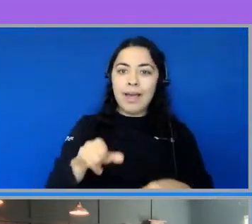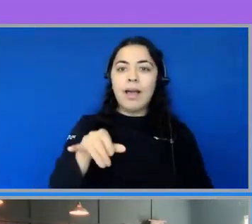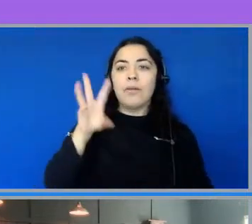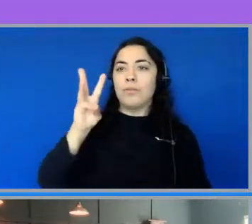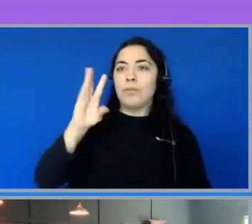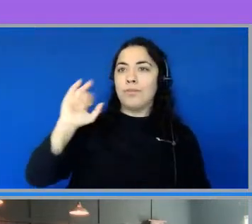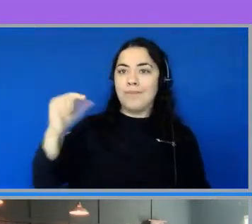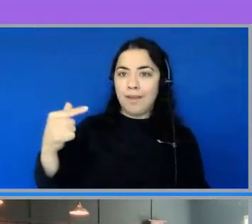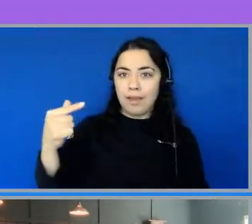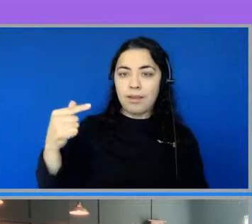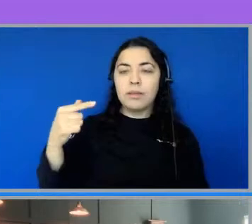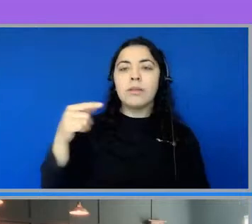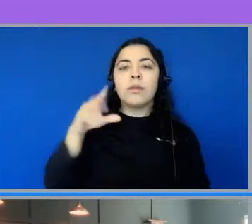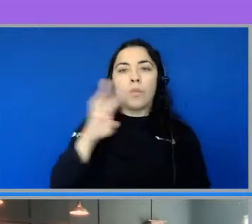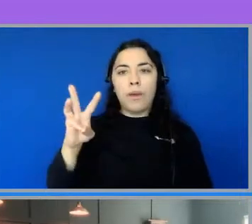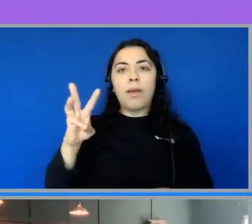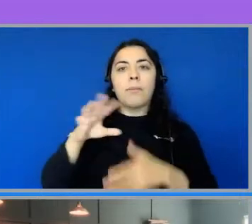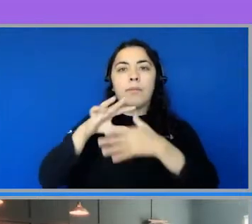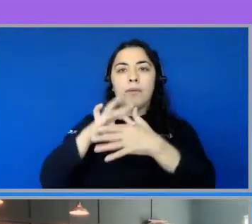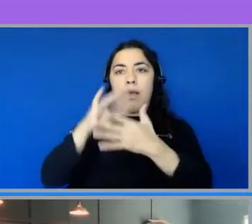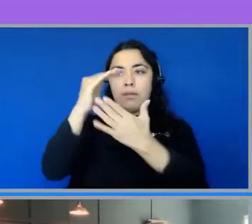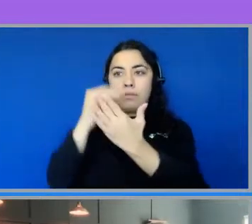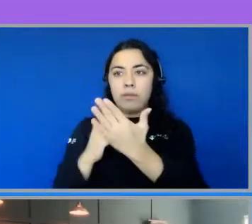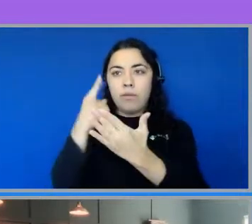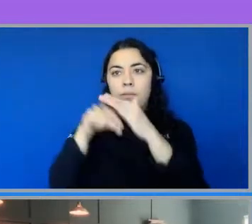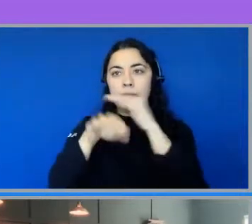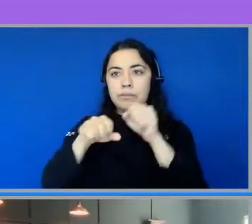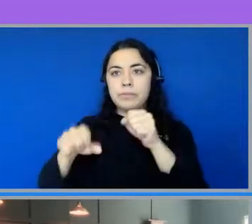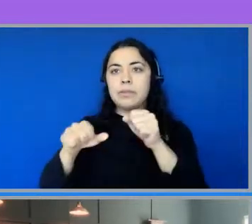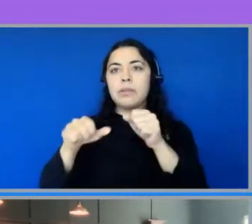Accessibility guidelines. WcaG for short help make it easier to